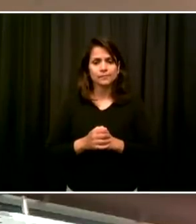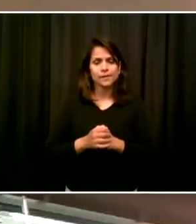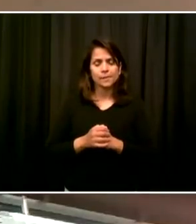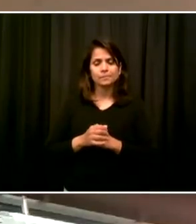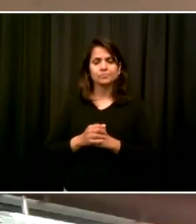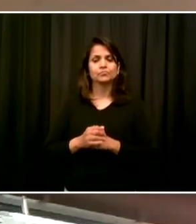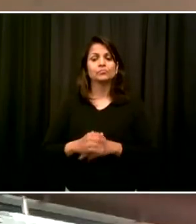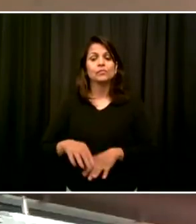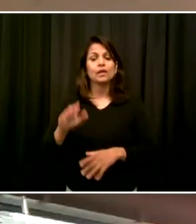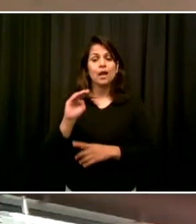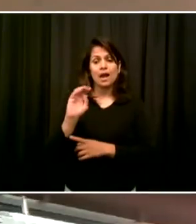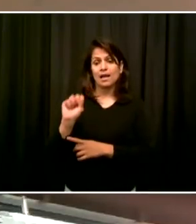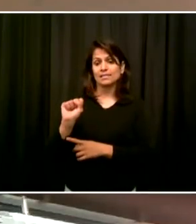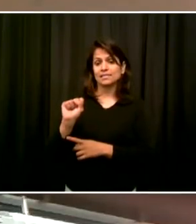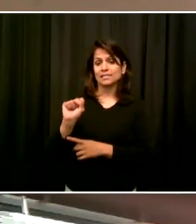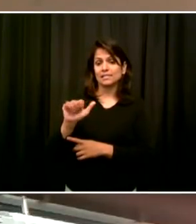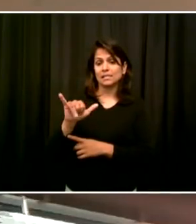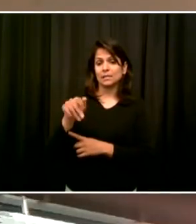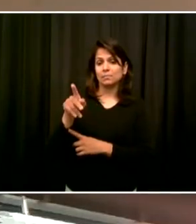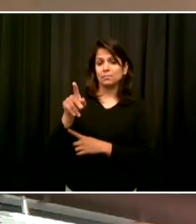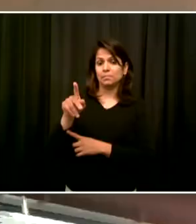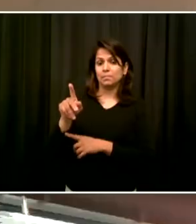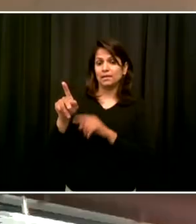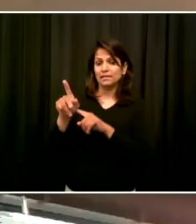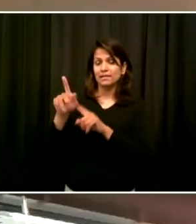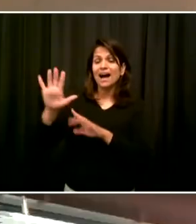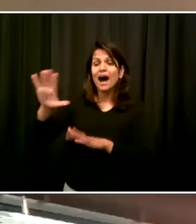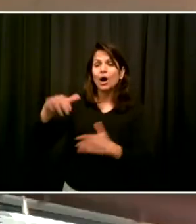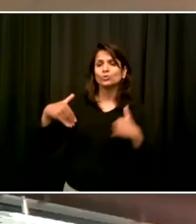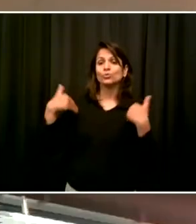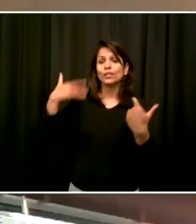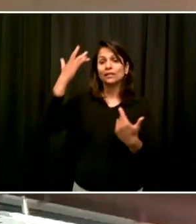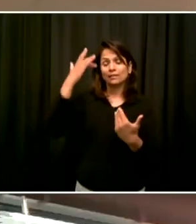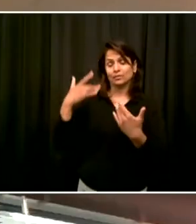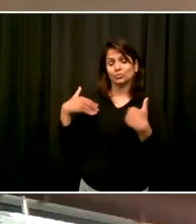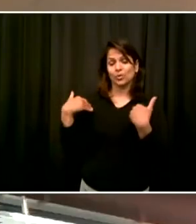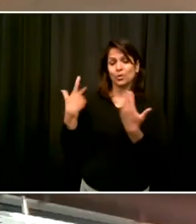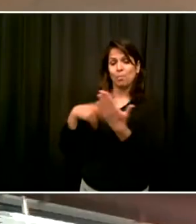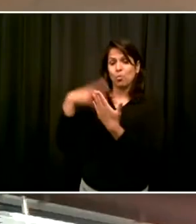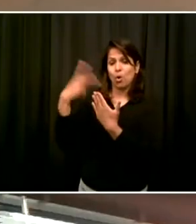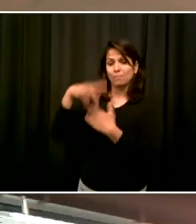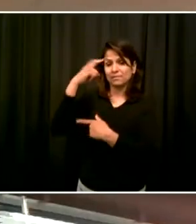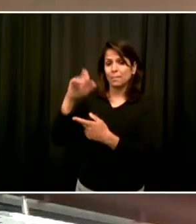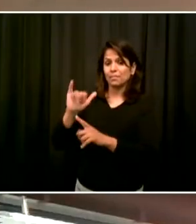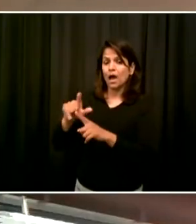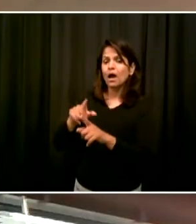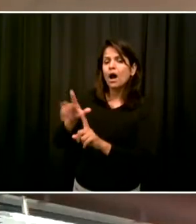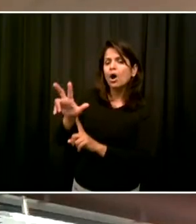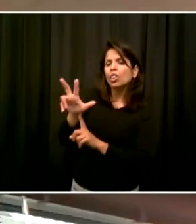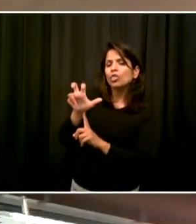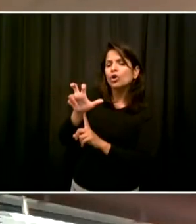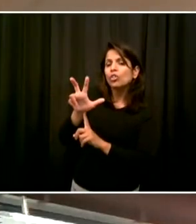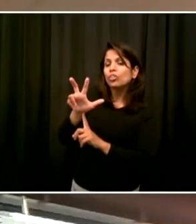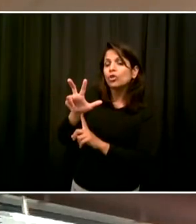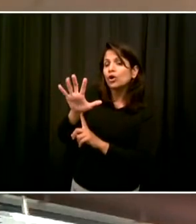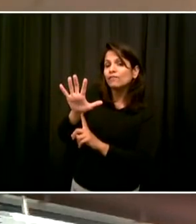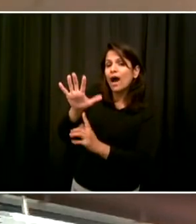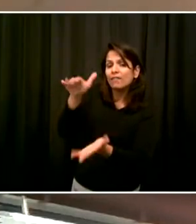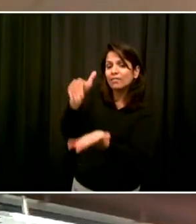SO, THE SUMMER BRIDGE IS 35,000 SLOTS.